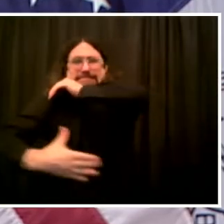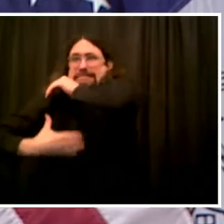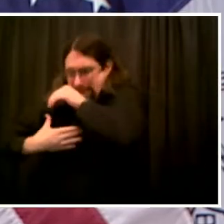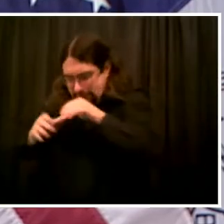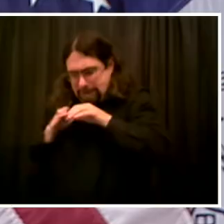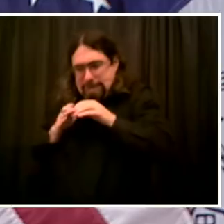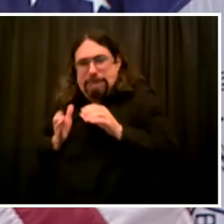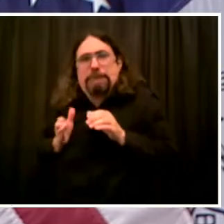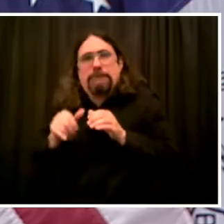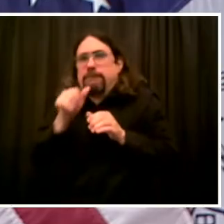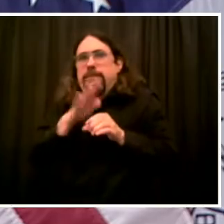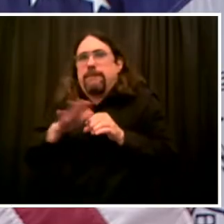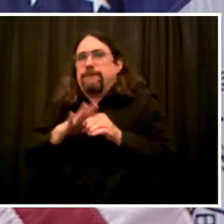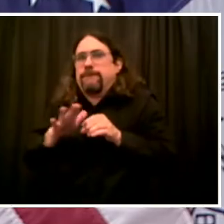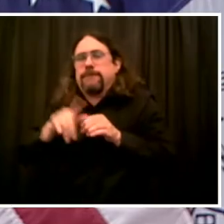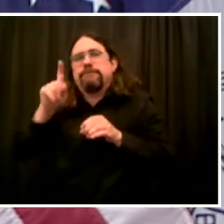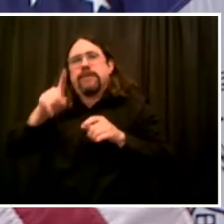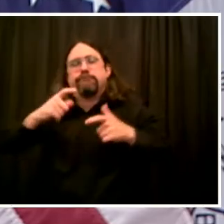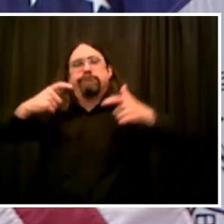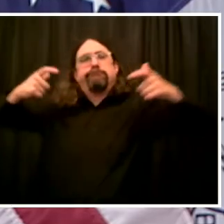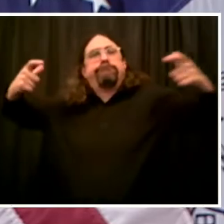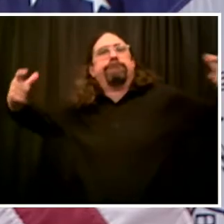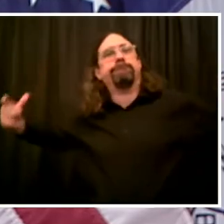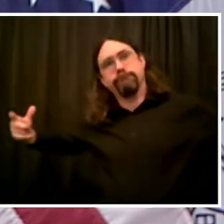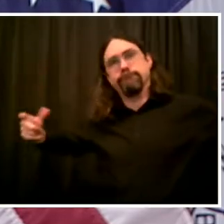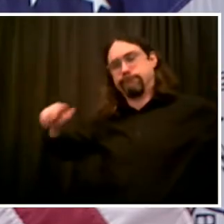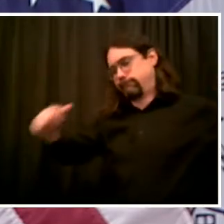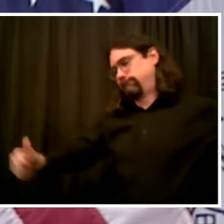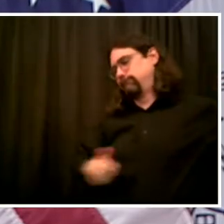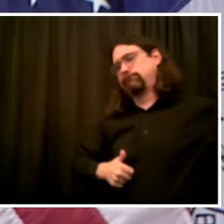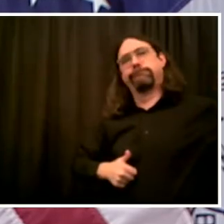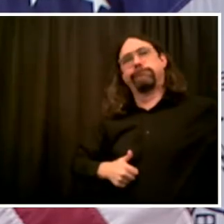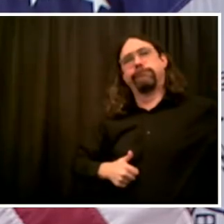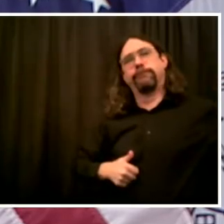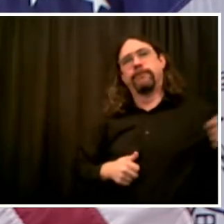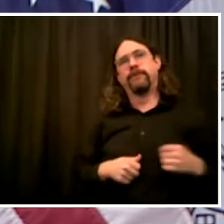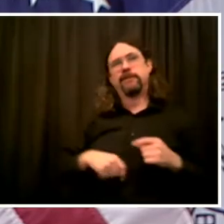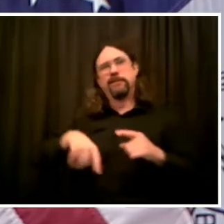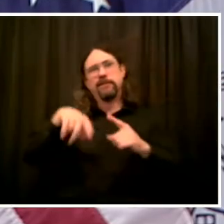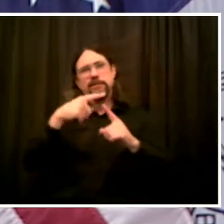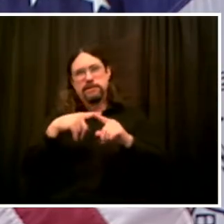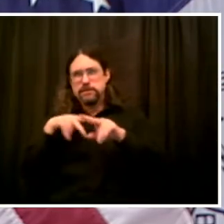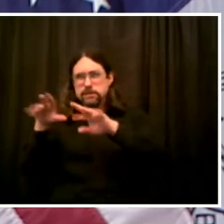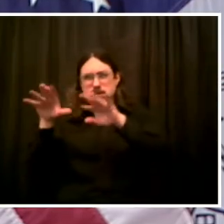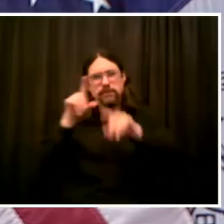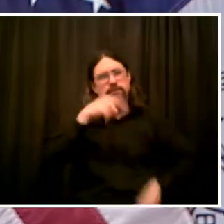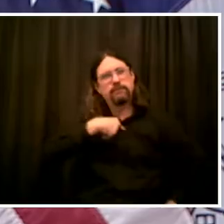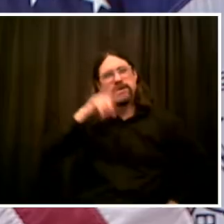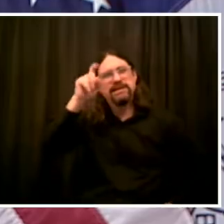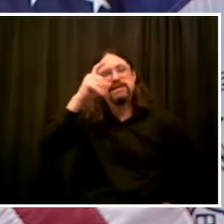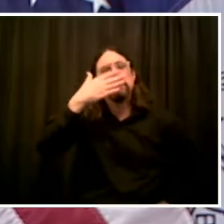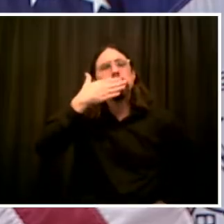HOSPITALS PFEROEDRM BRILLIANTLY. D ANWE WANTED TO BRING THE BEST